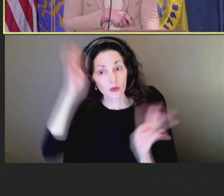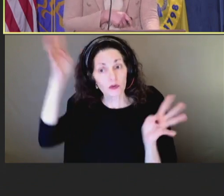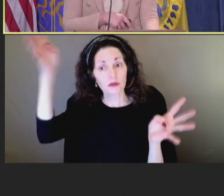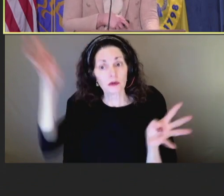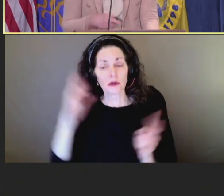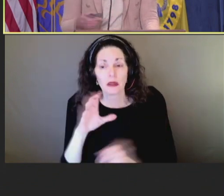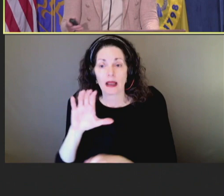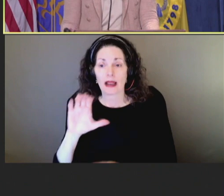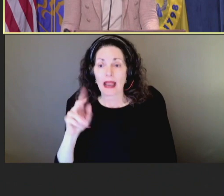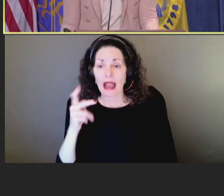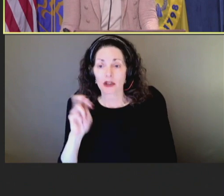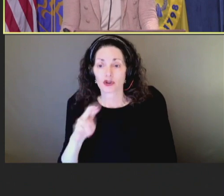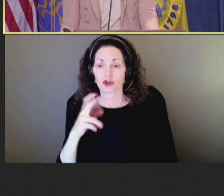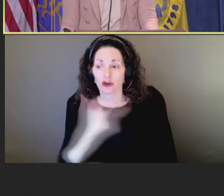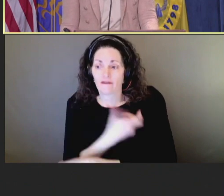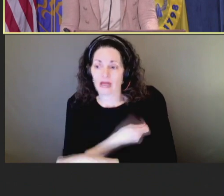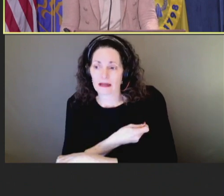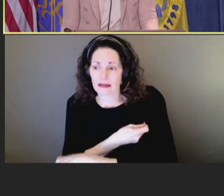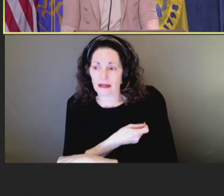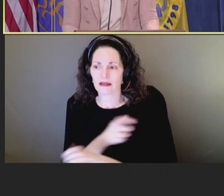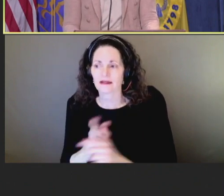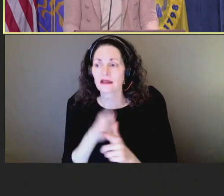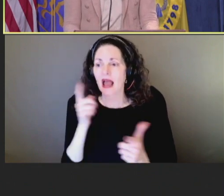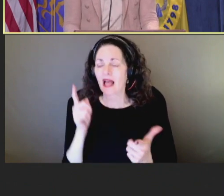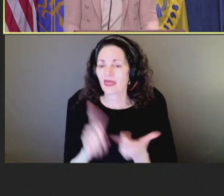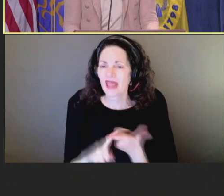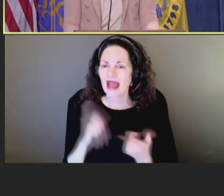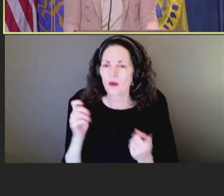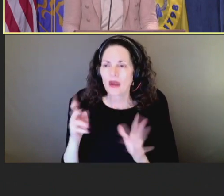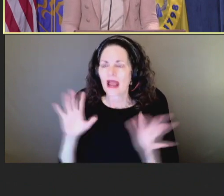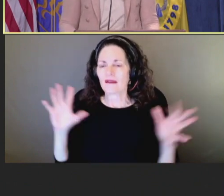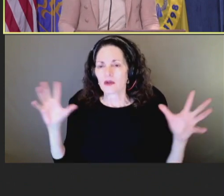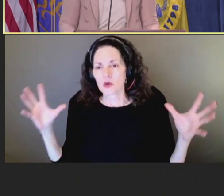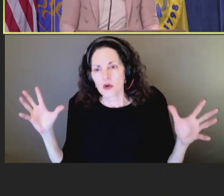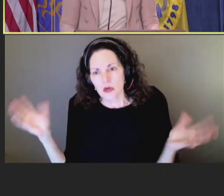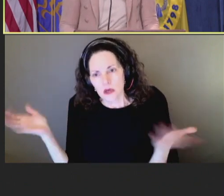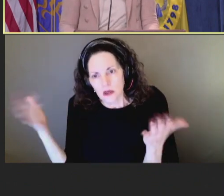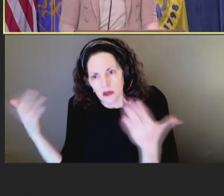get to streamline the pipeline and engage in government. That is a work in progress. So,